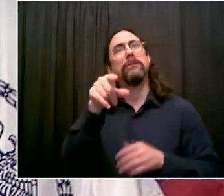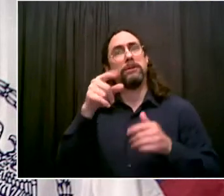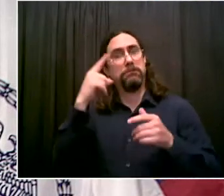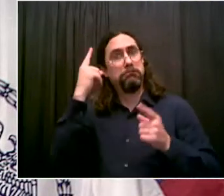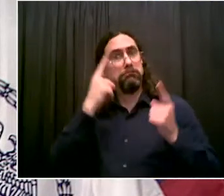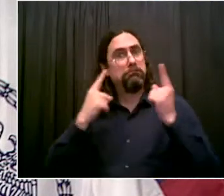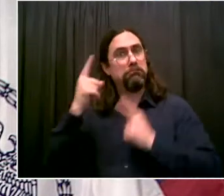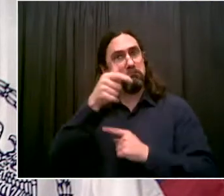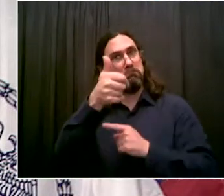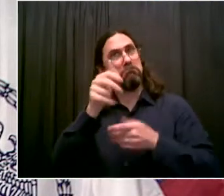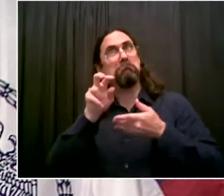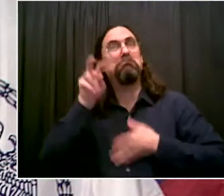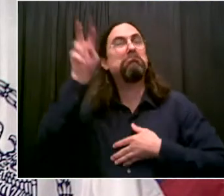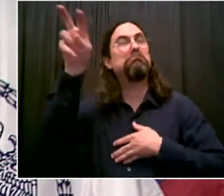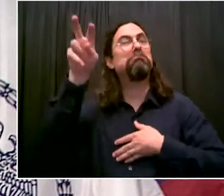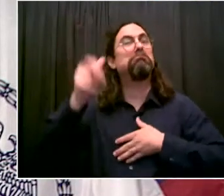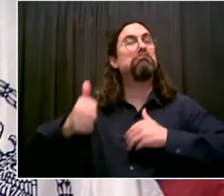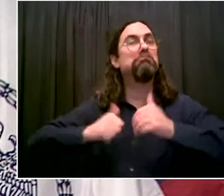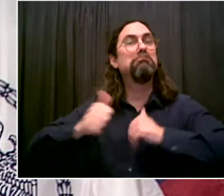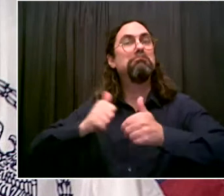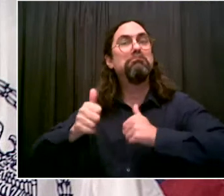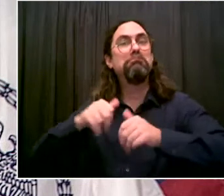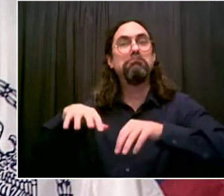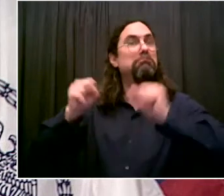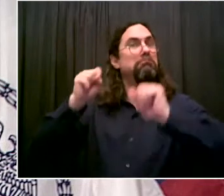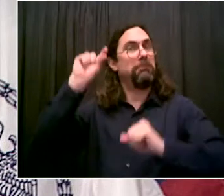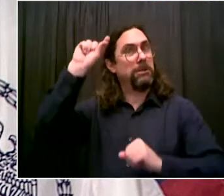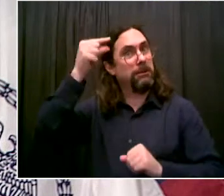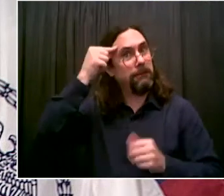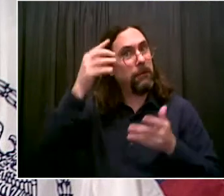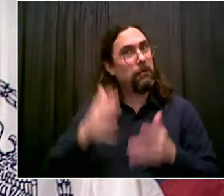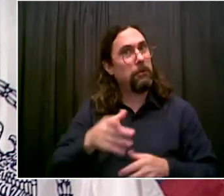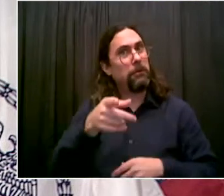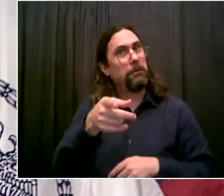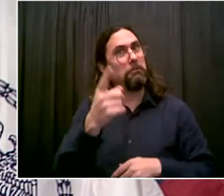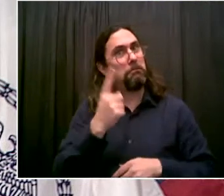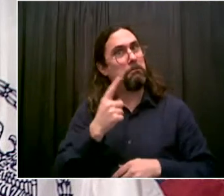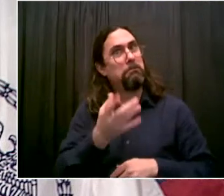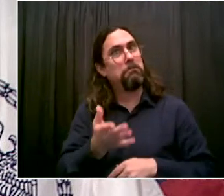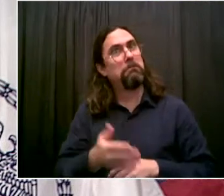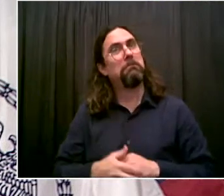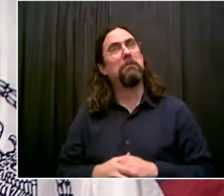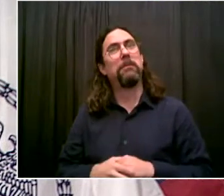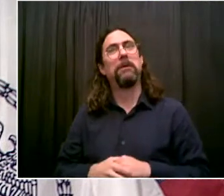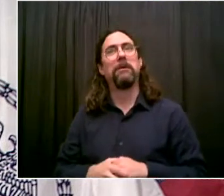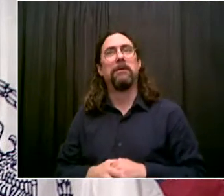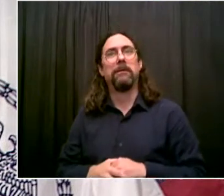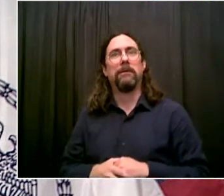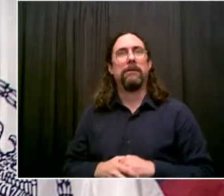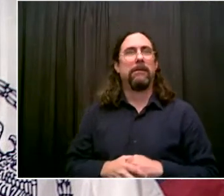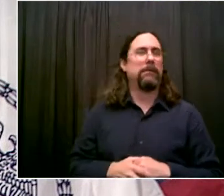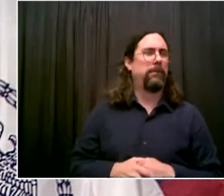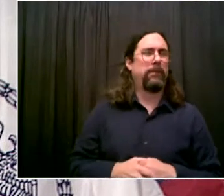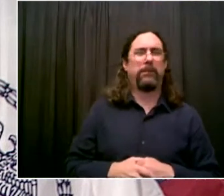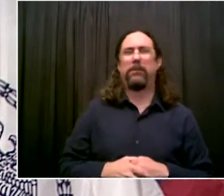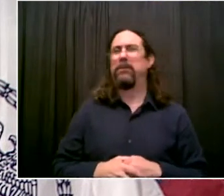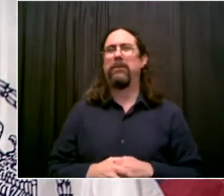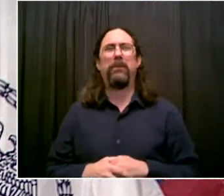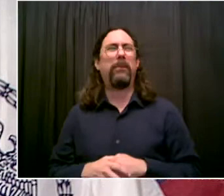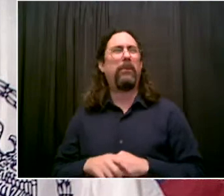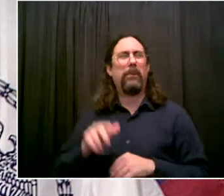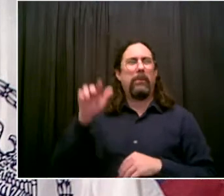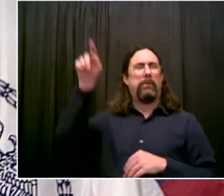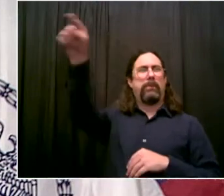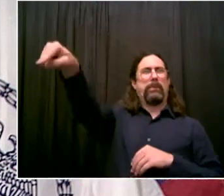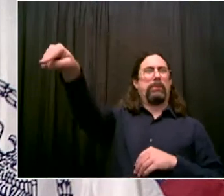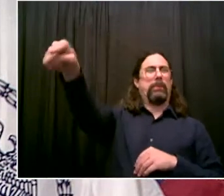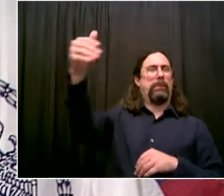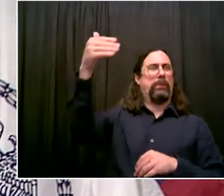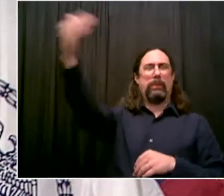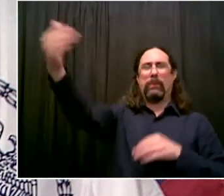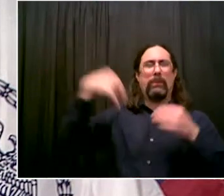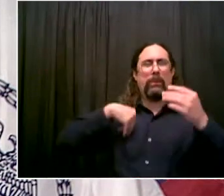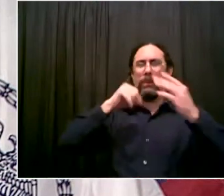AROUND THERE.